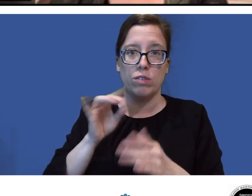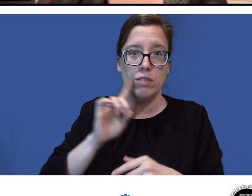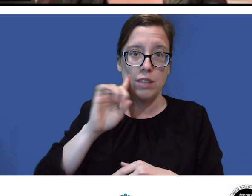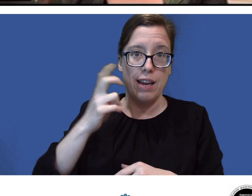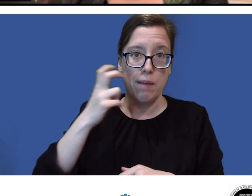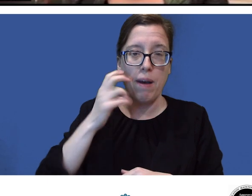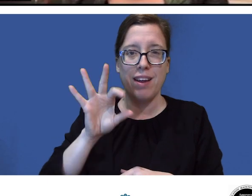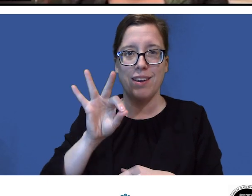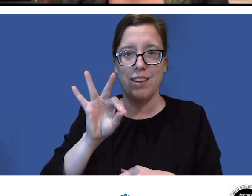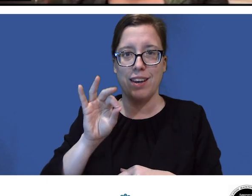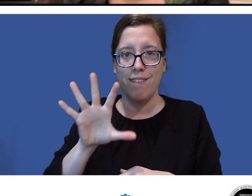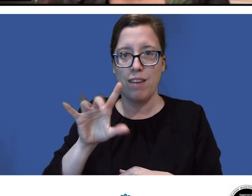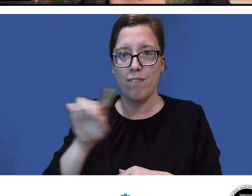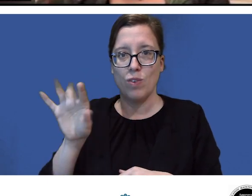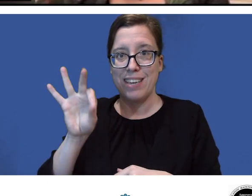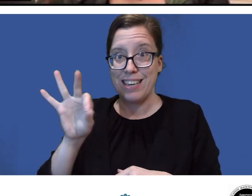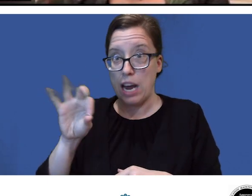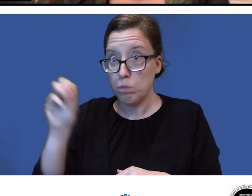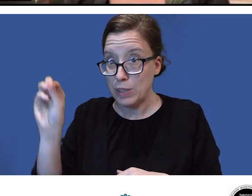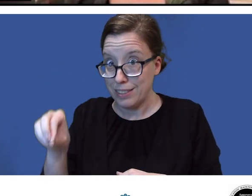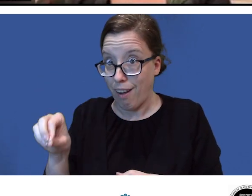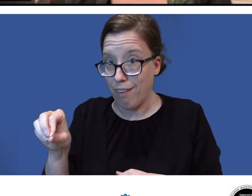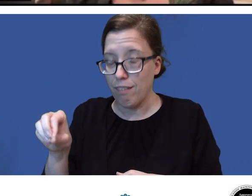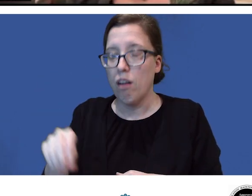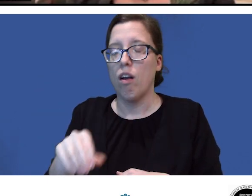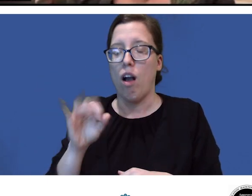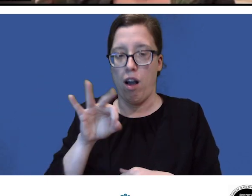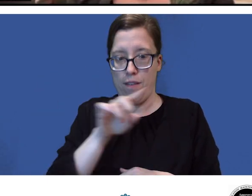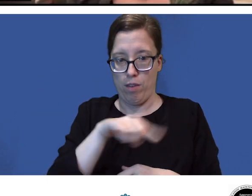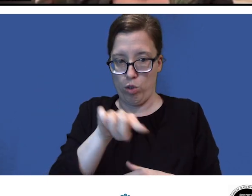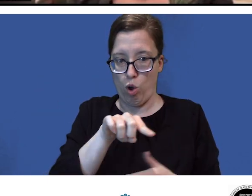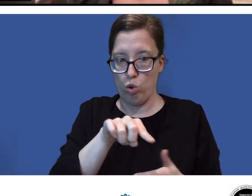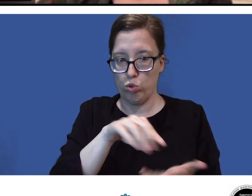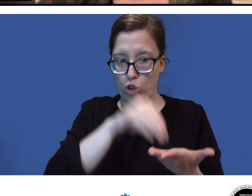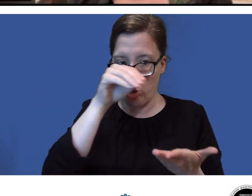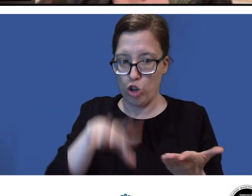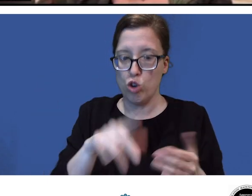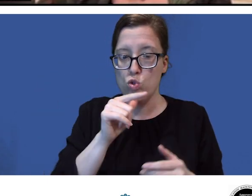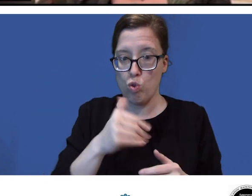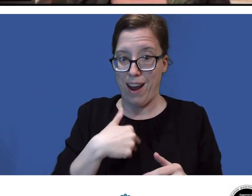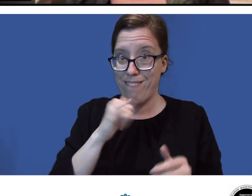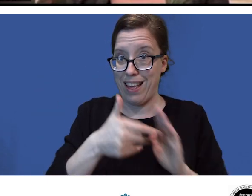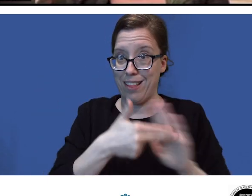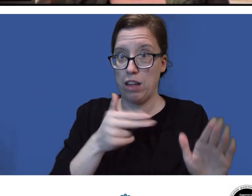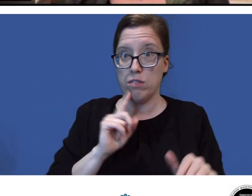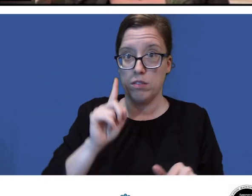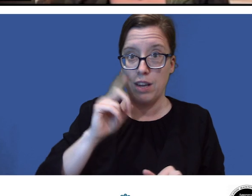of the learners with that label have some functional hearing and/or functional